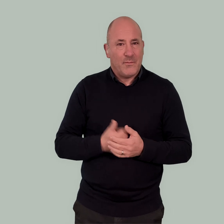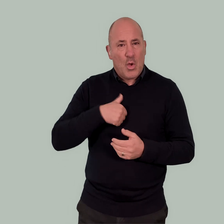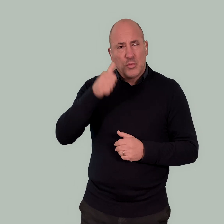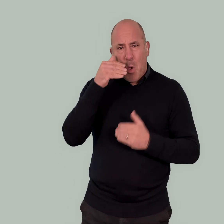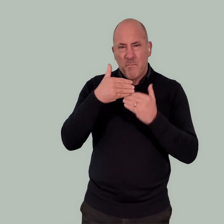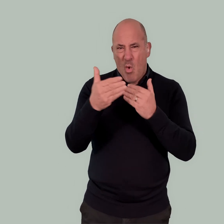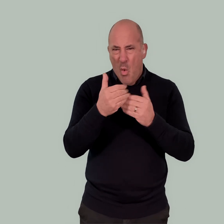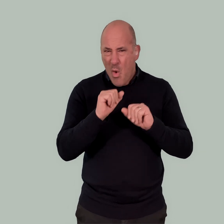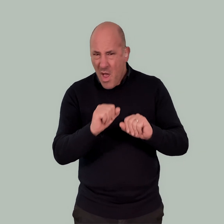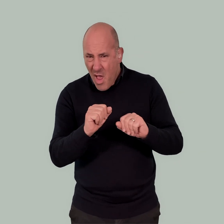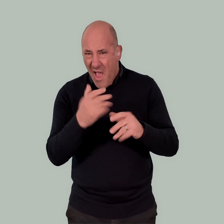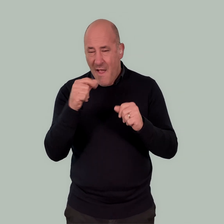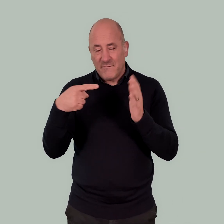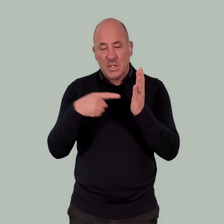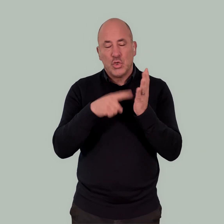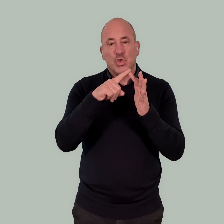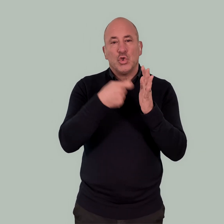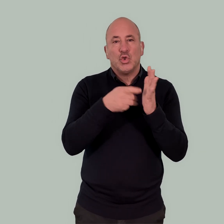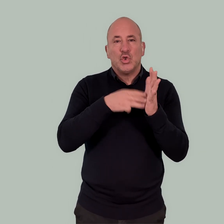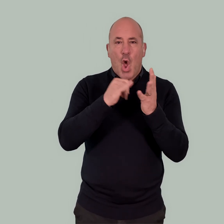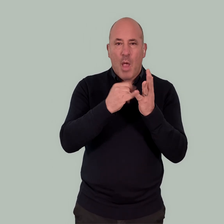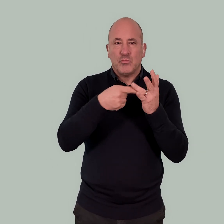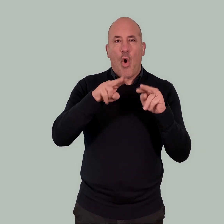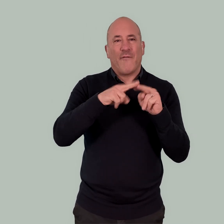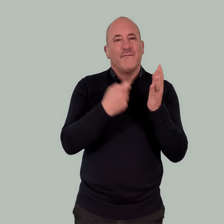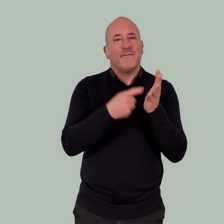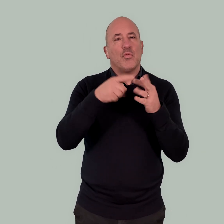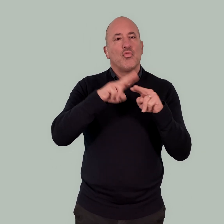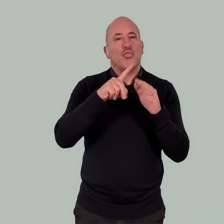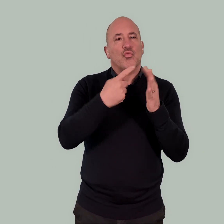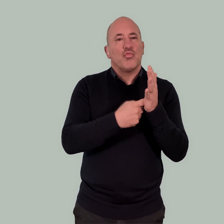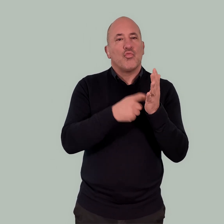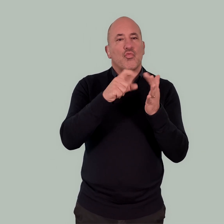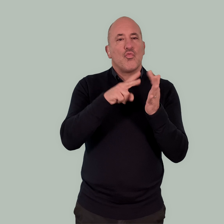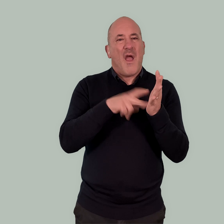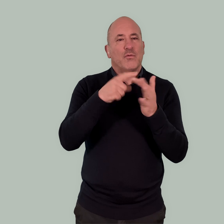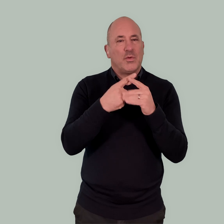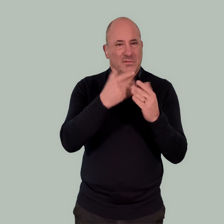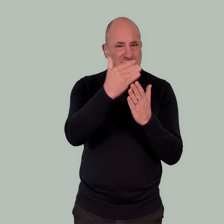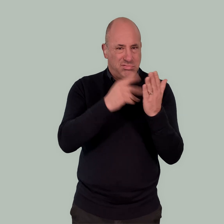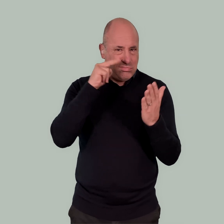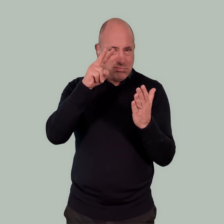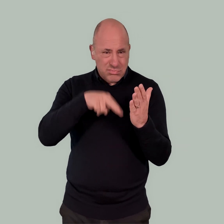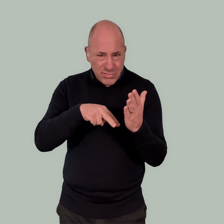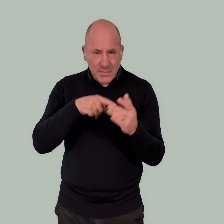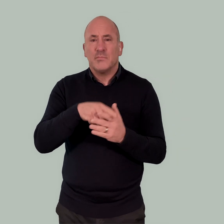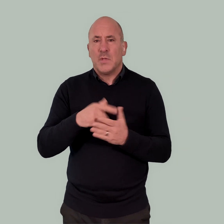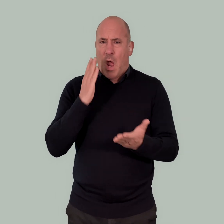You can read more about the Terms of Reference for the Review,